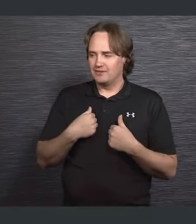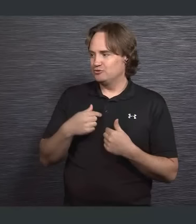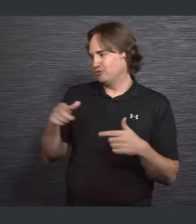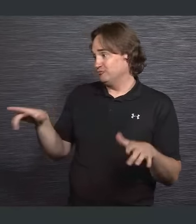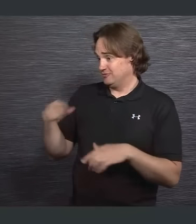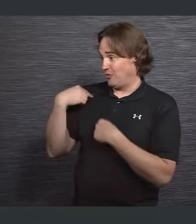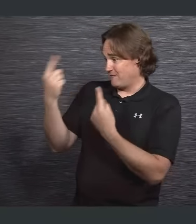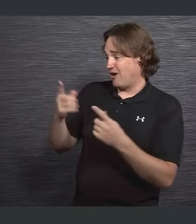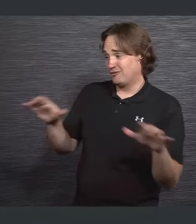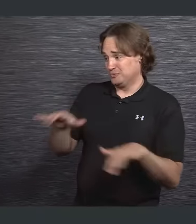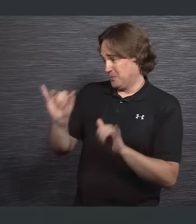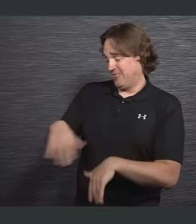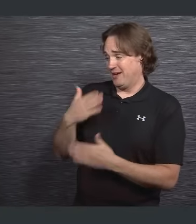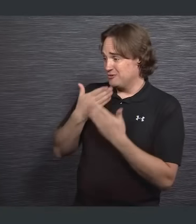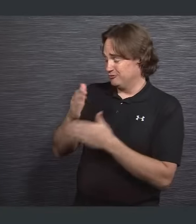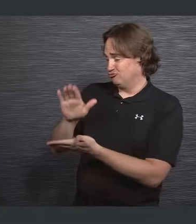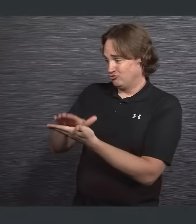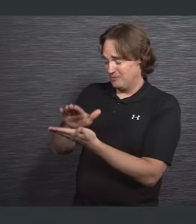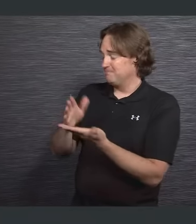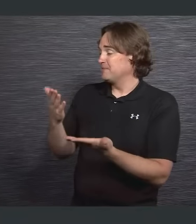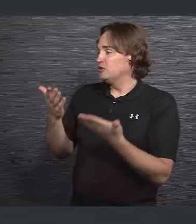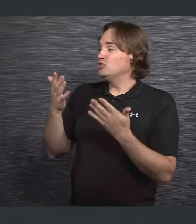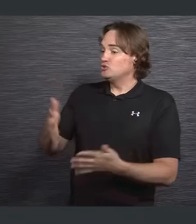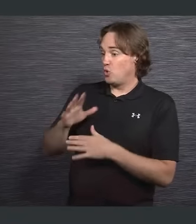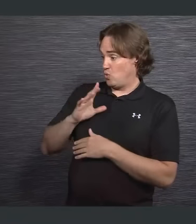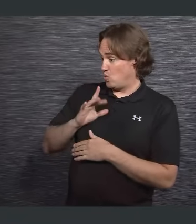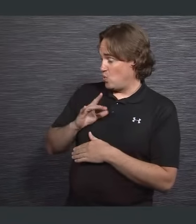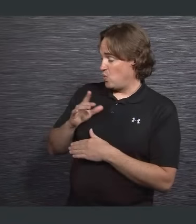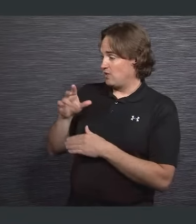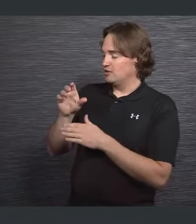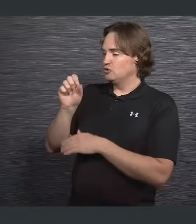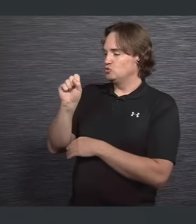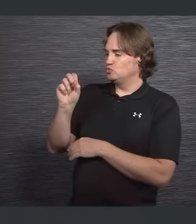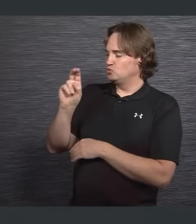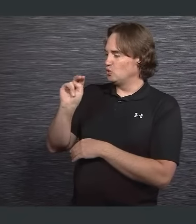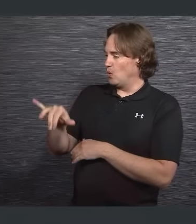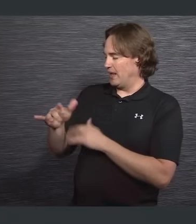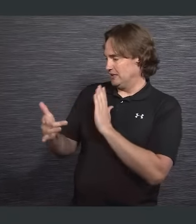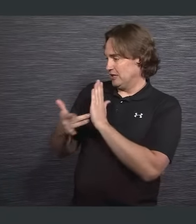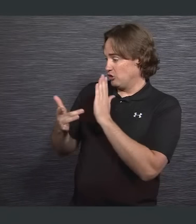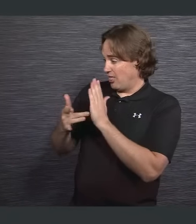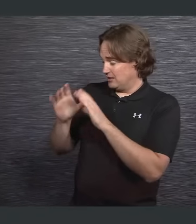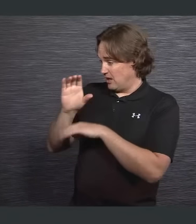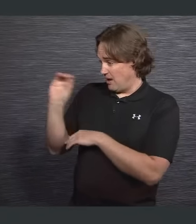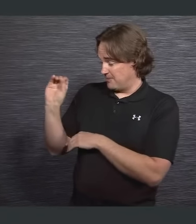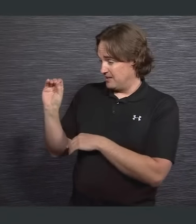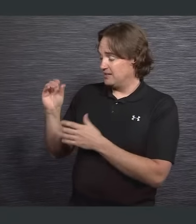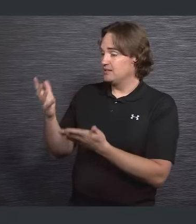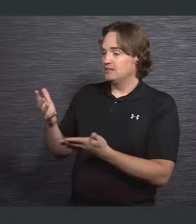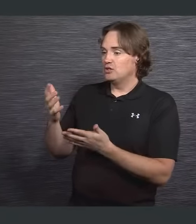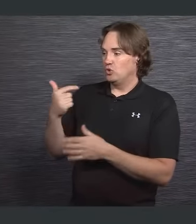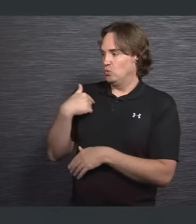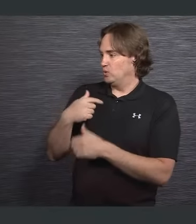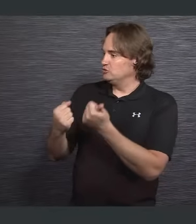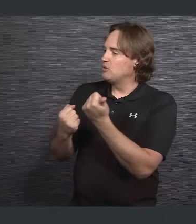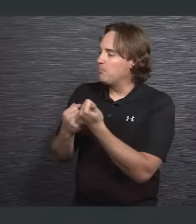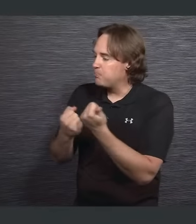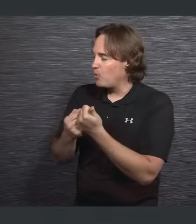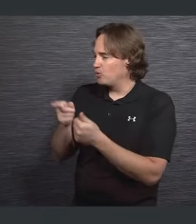And what's cool is that Sony technologies really were very supportive of the film in terms